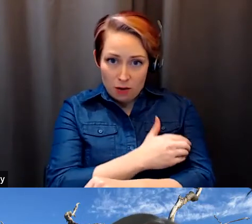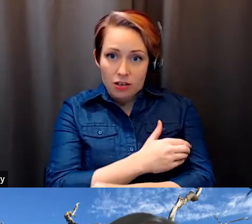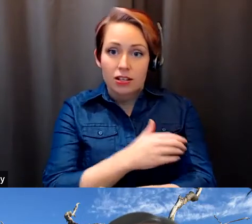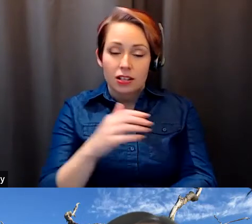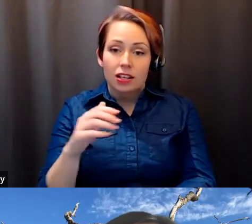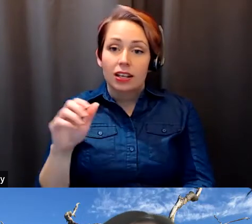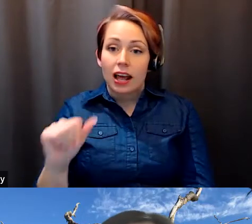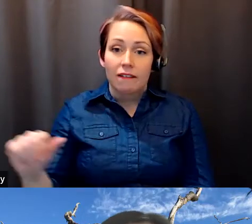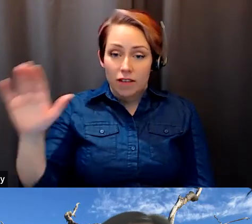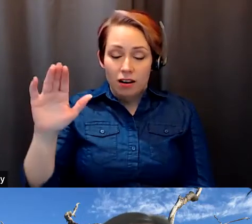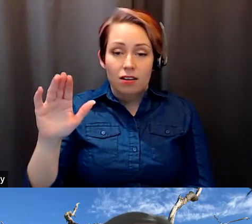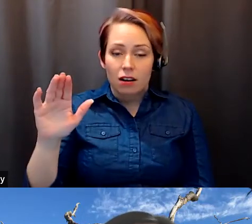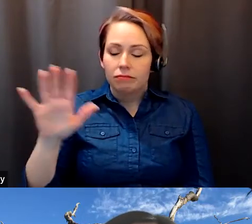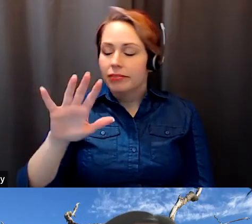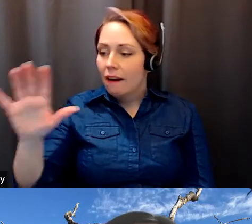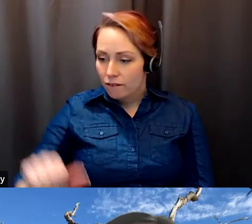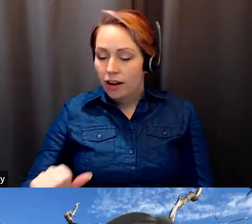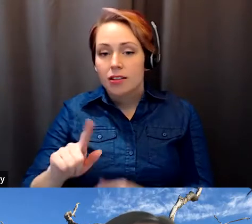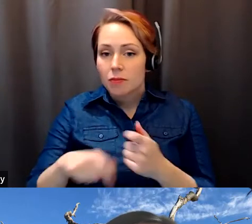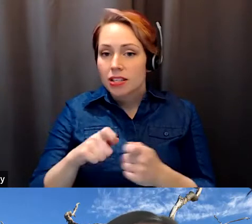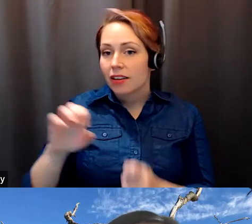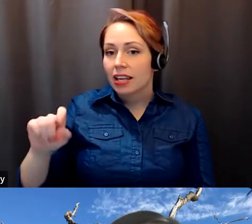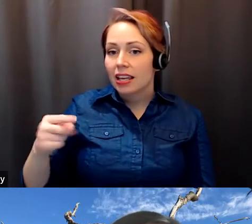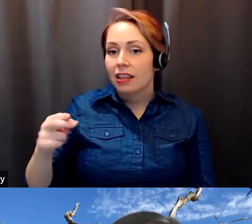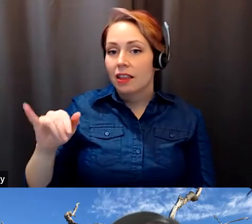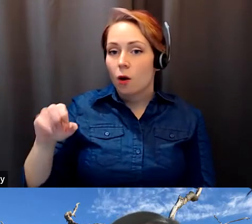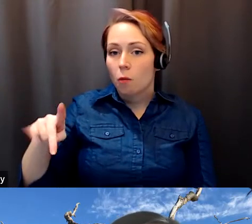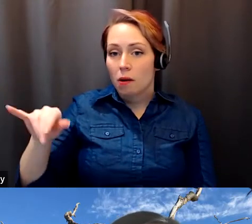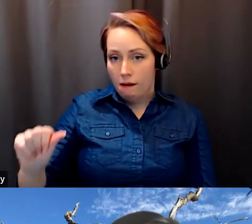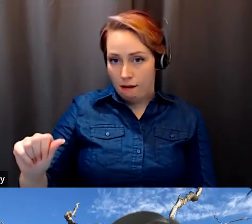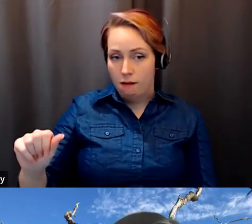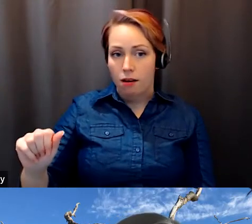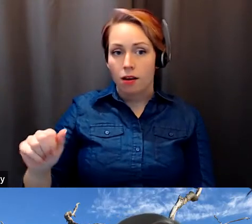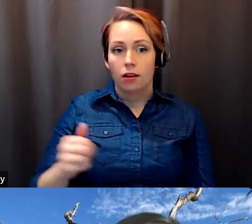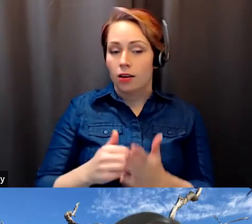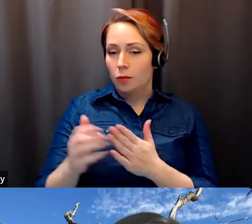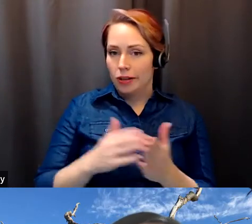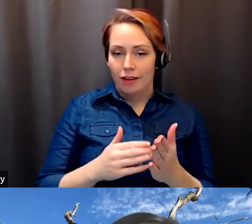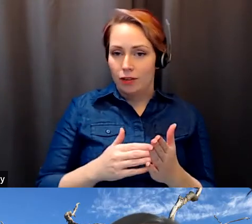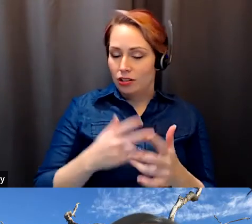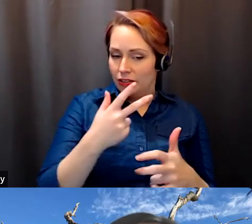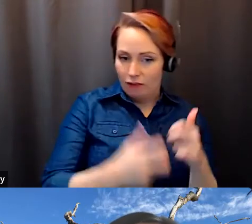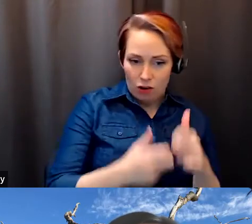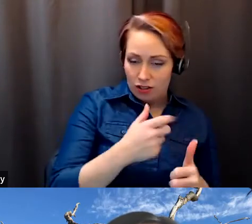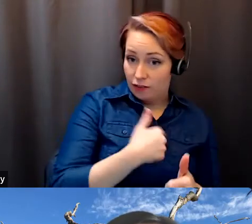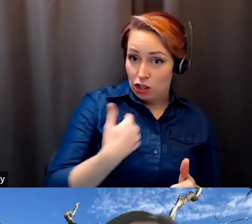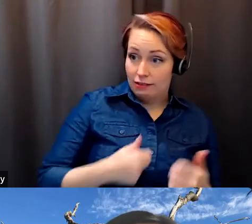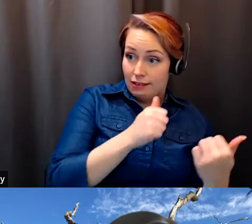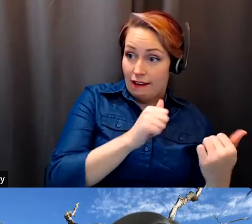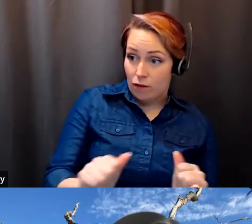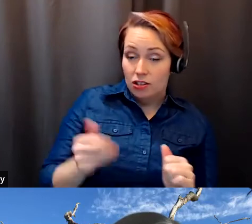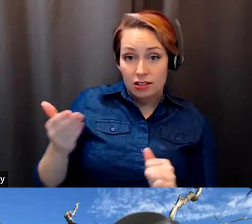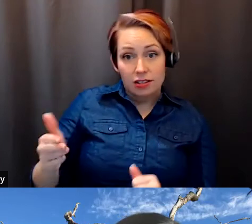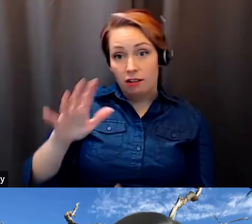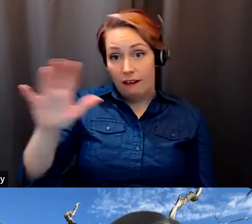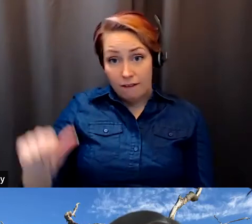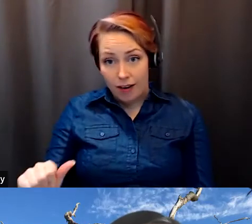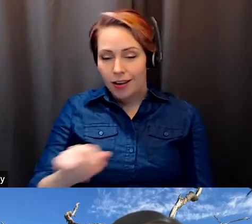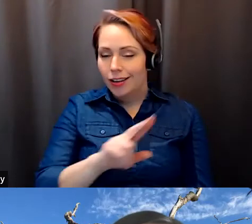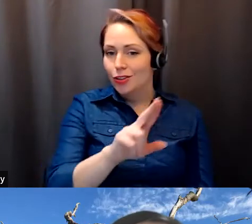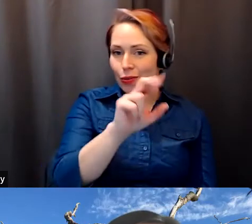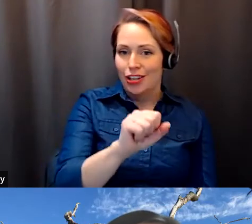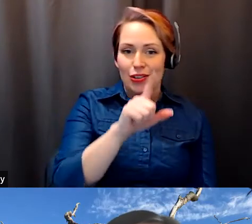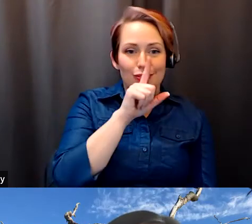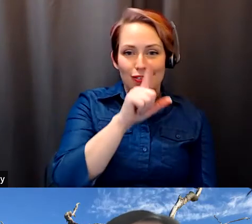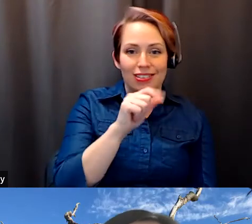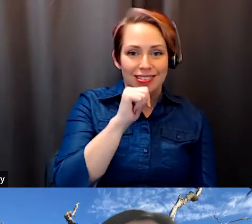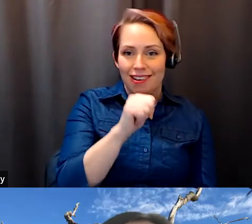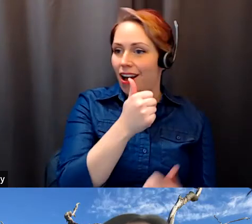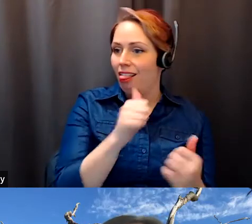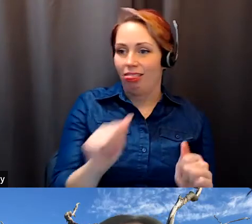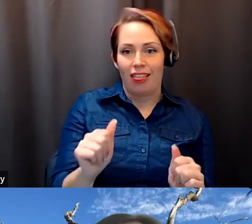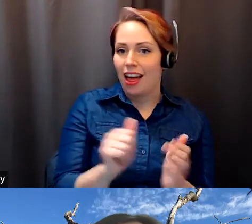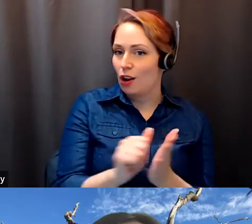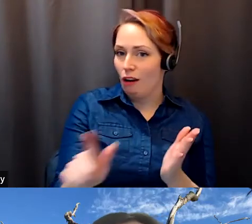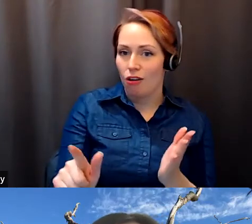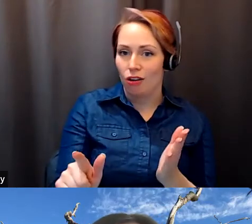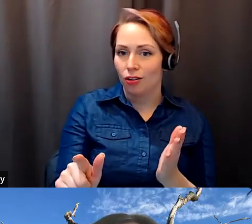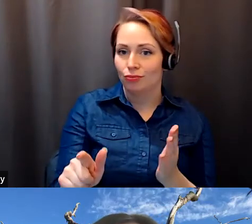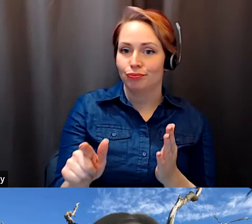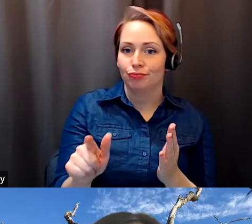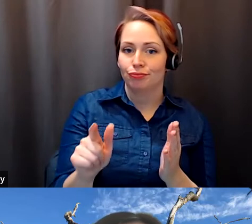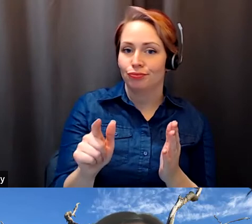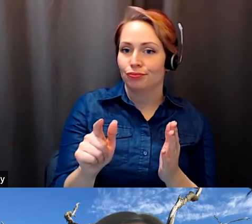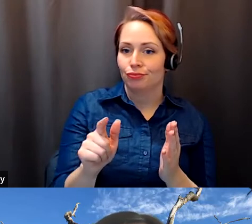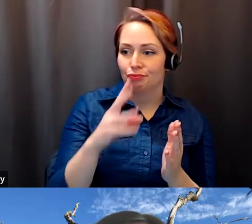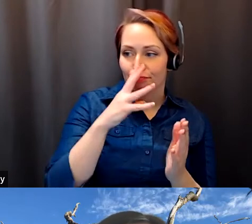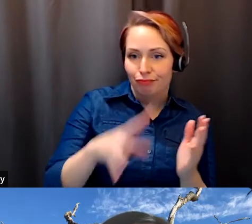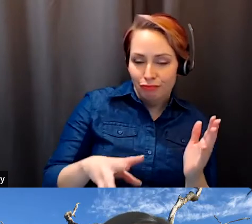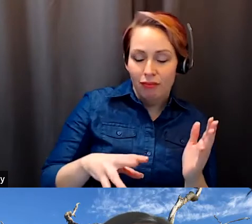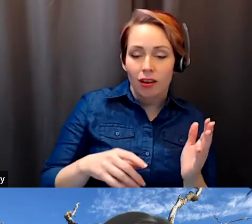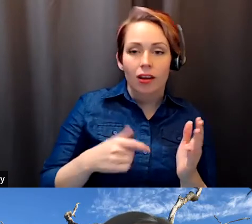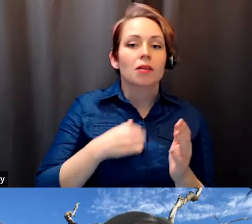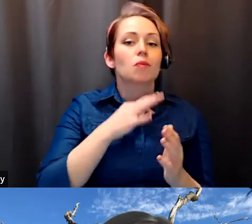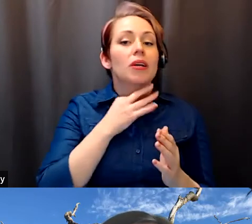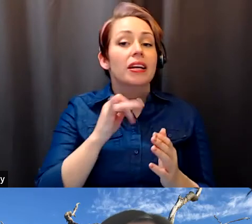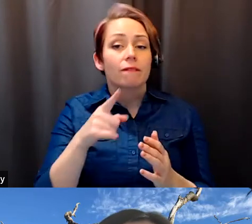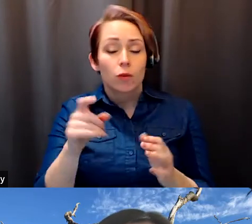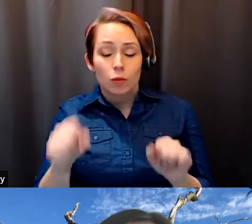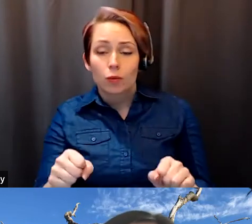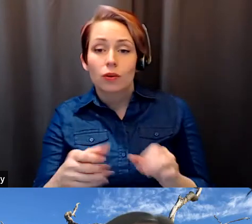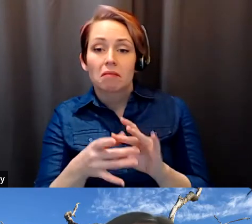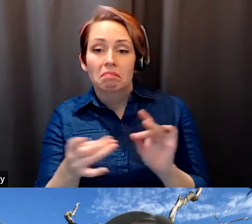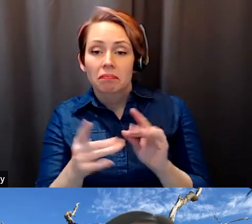Shellen Xiao Wu: And what came across in her talk is that, whatever the faults of china's efforts in Africa that the US was really just not even making effort at all, and I wonder if you could speak about the ways that these two models of.